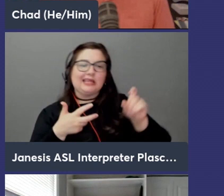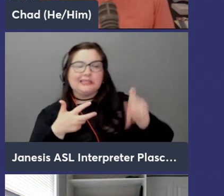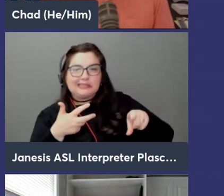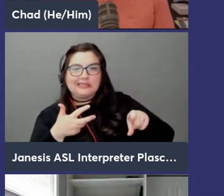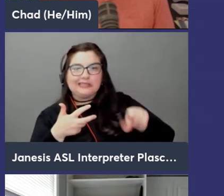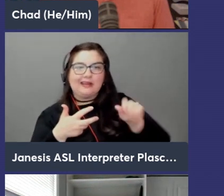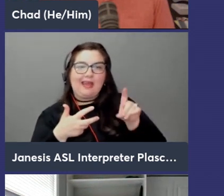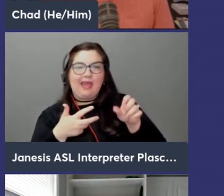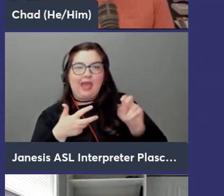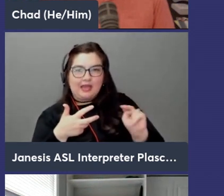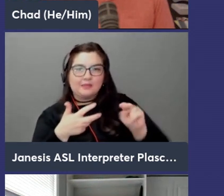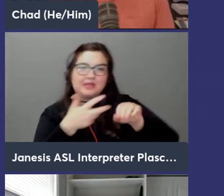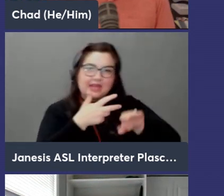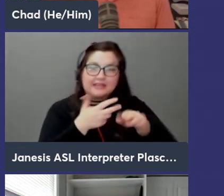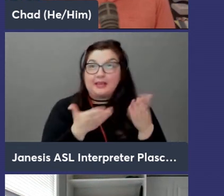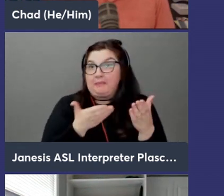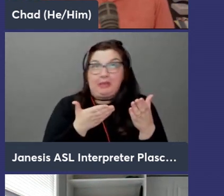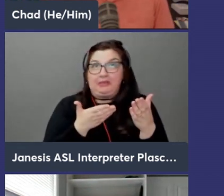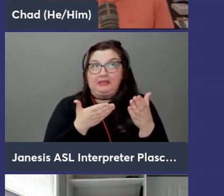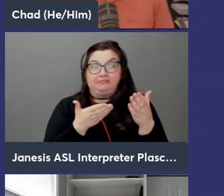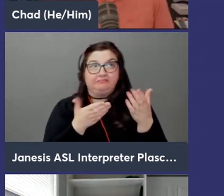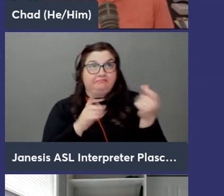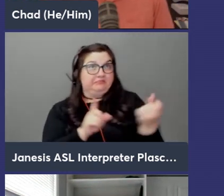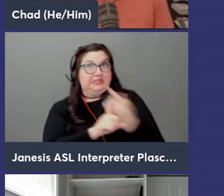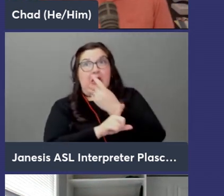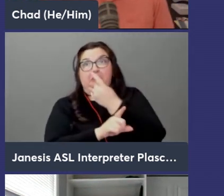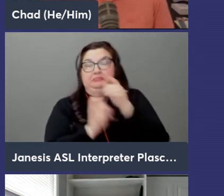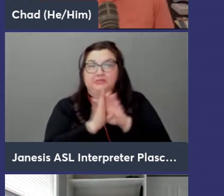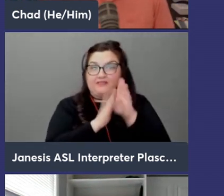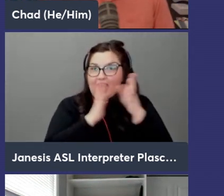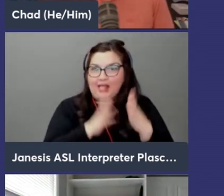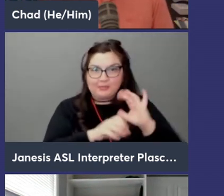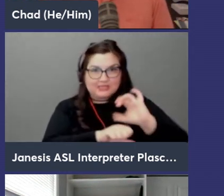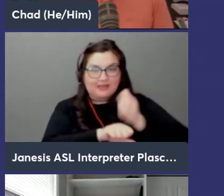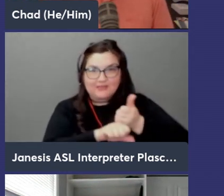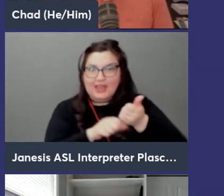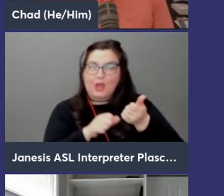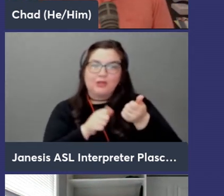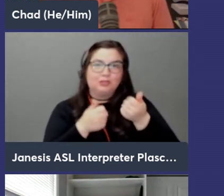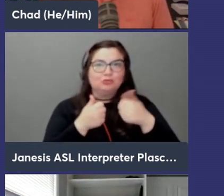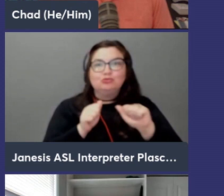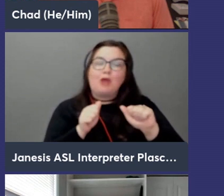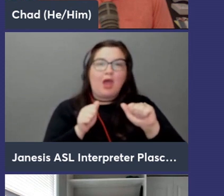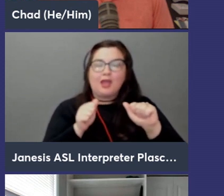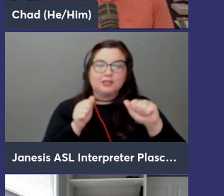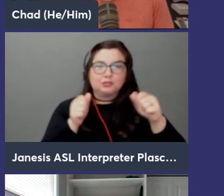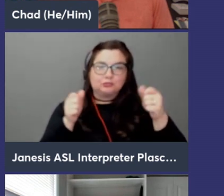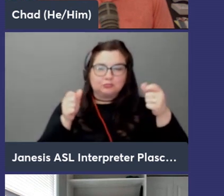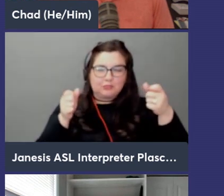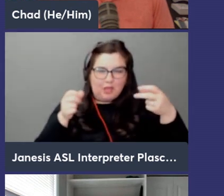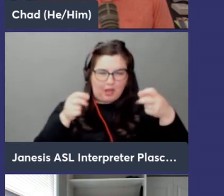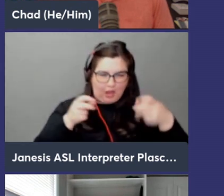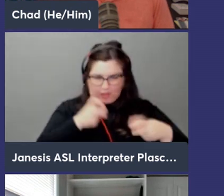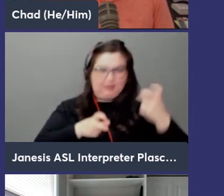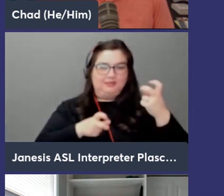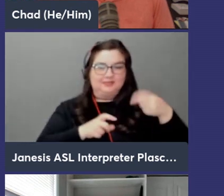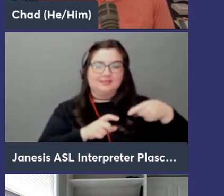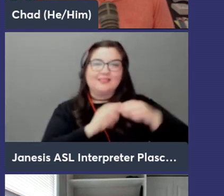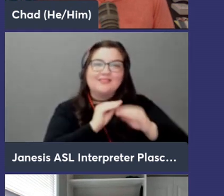Maybe some developer set this up 'cause they were trying to debug something, things like that. I'm sure no one's ever done that before,